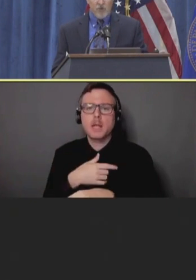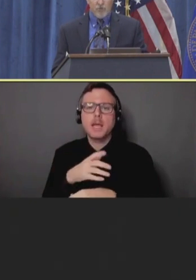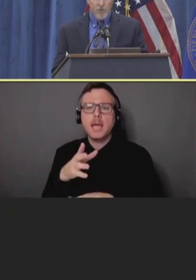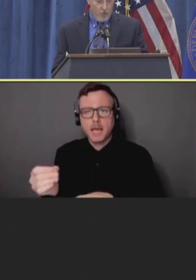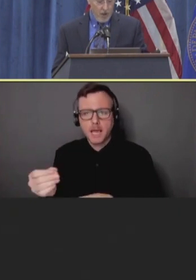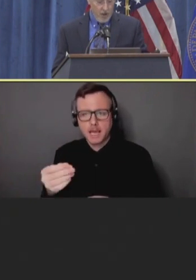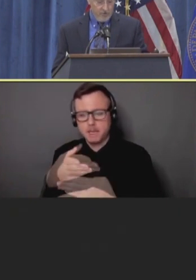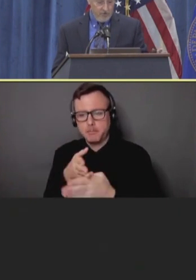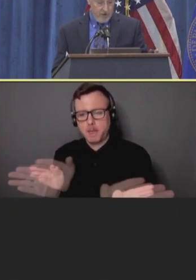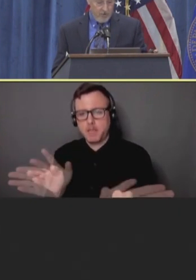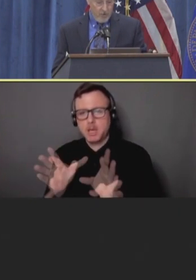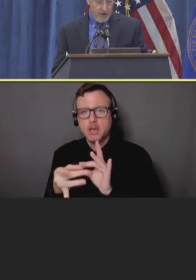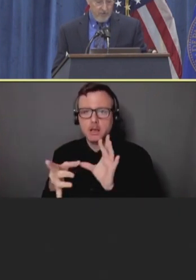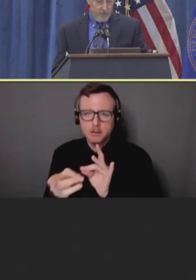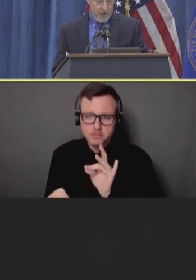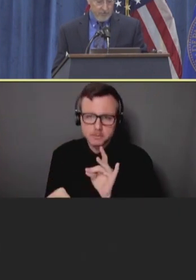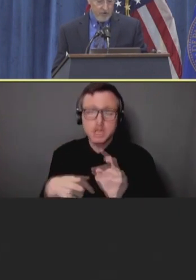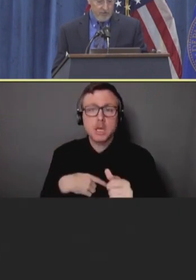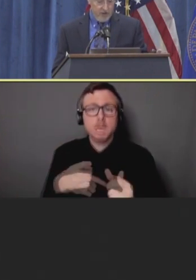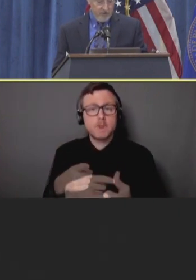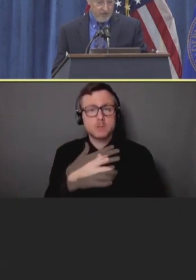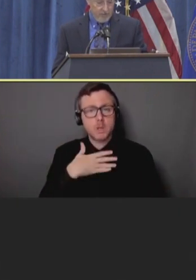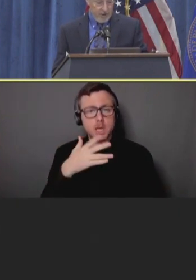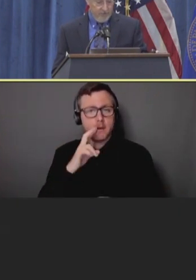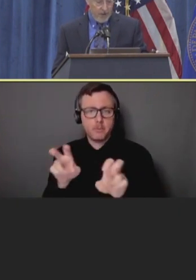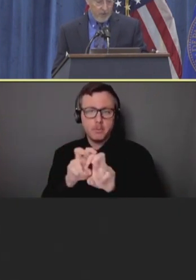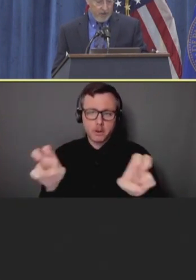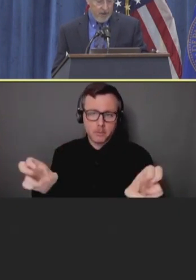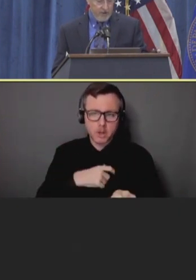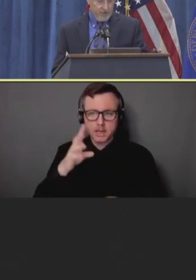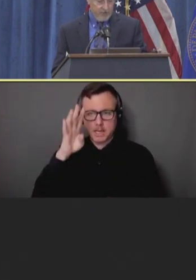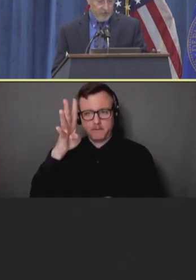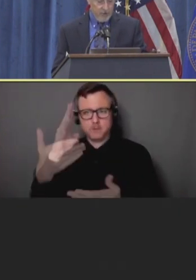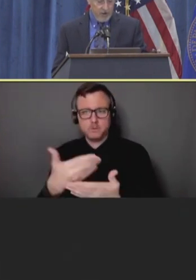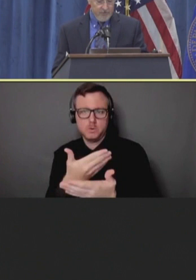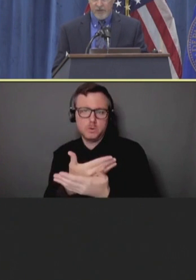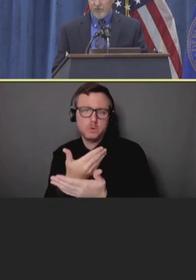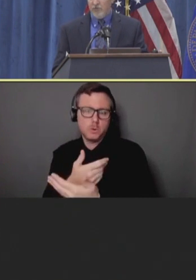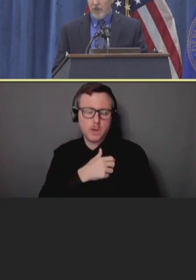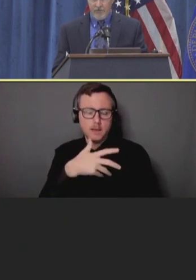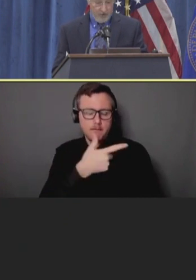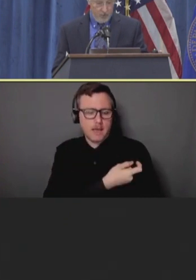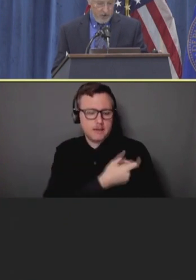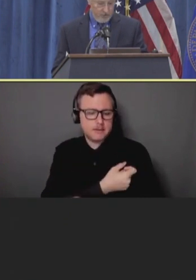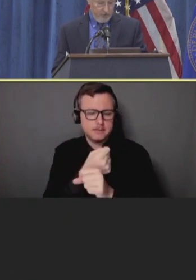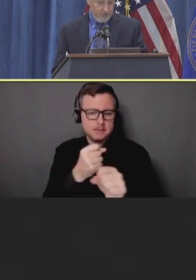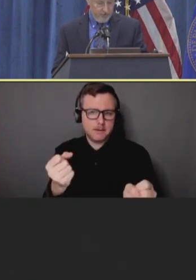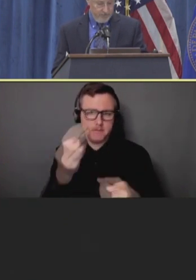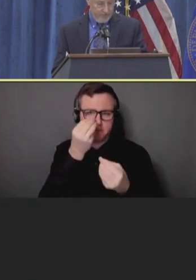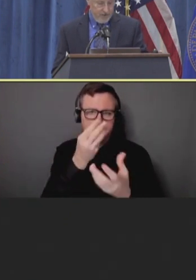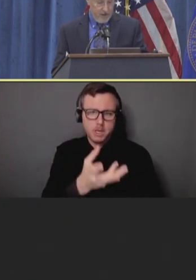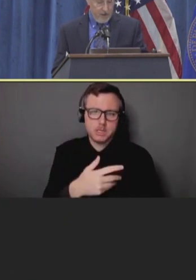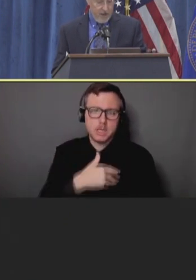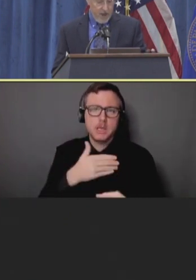Just before lunch we'll hear from an expert at CDC about evaluating evidence to address vaccine safety questions.